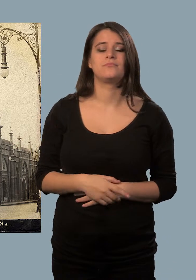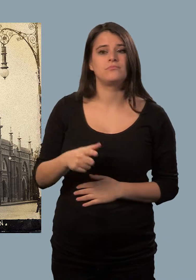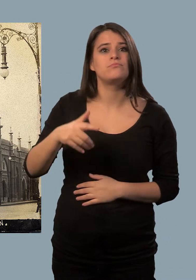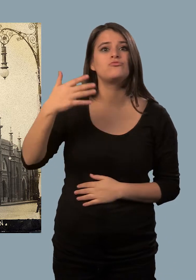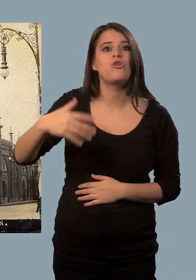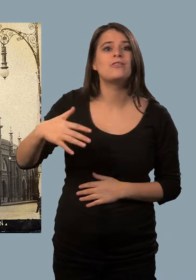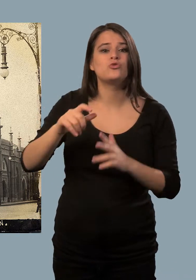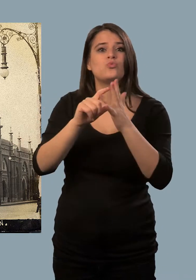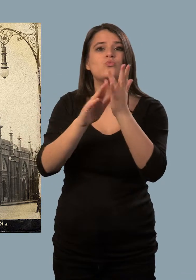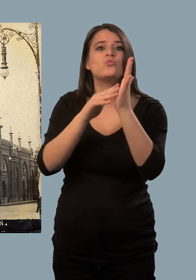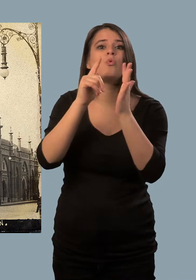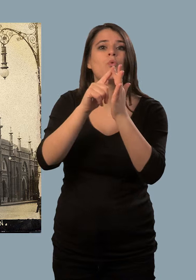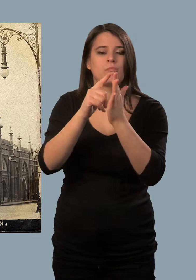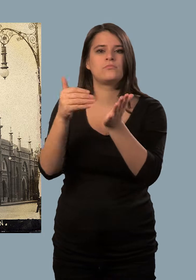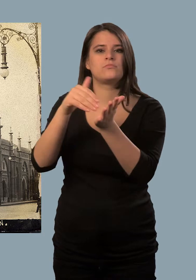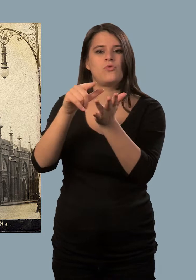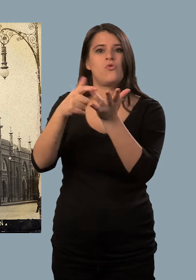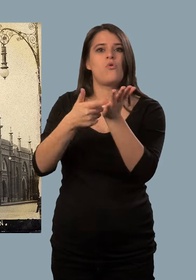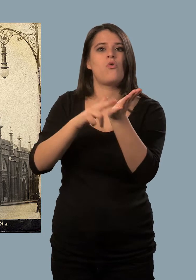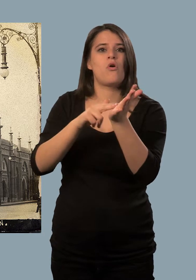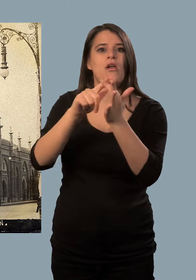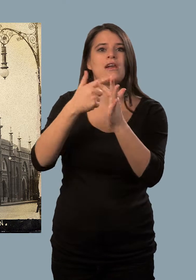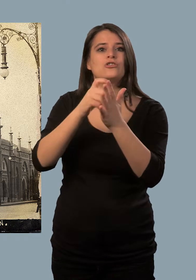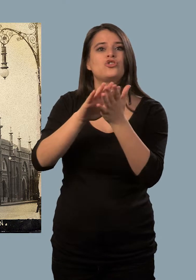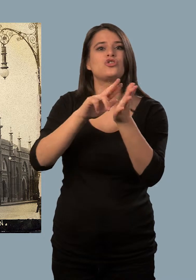Although the neighbouring Brighton Dome and the Corn Exchange were originally part of